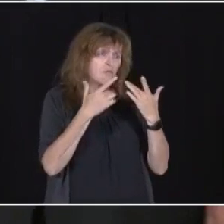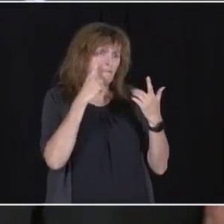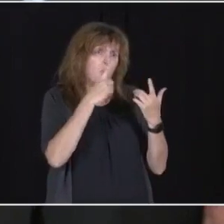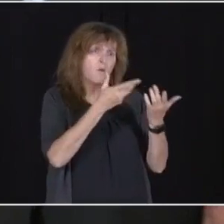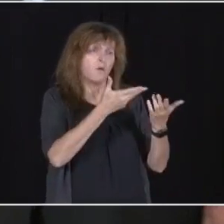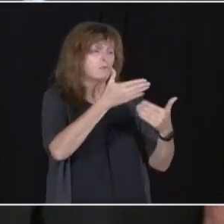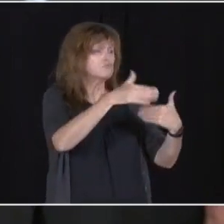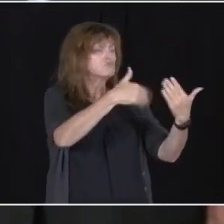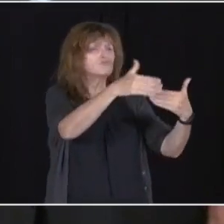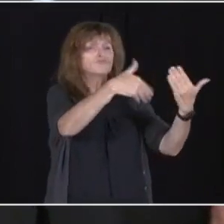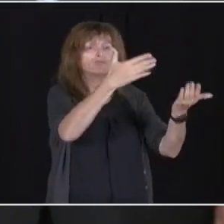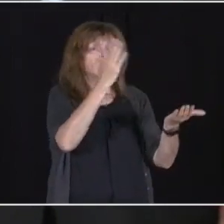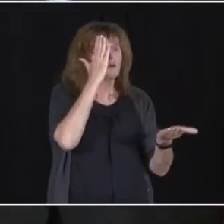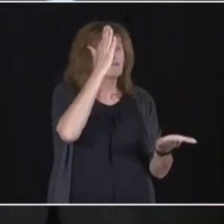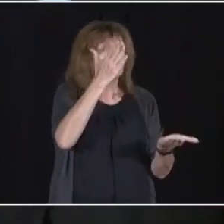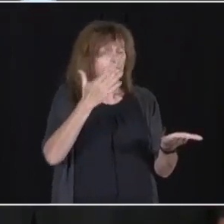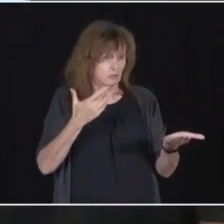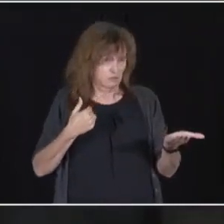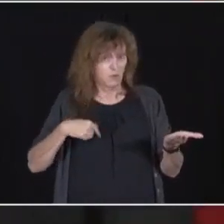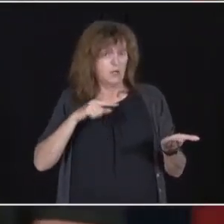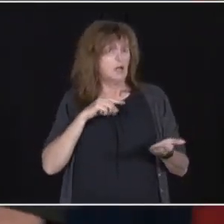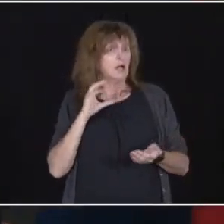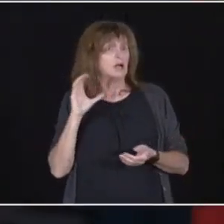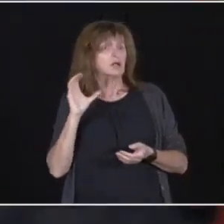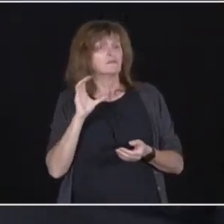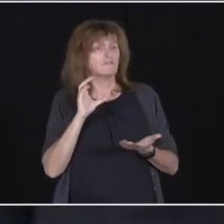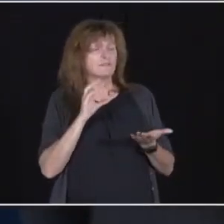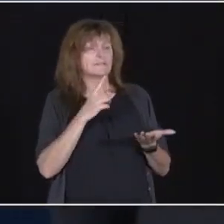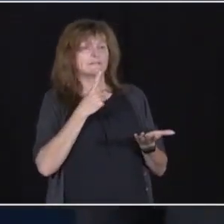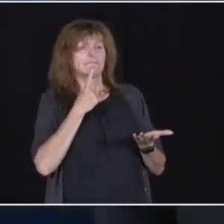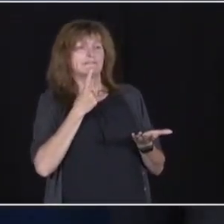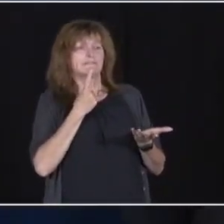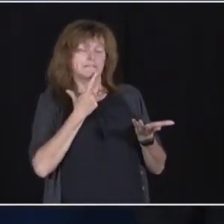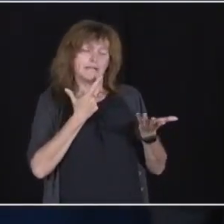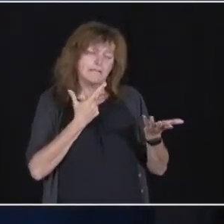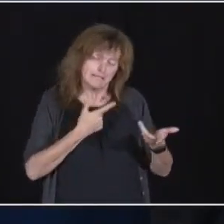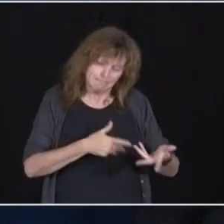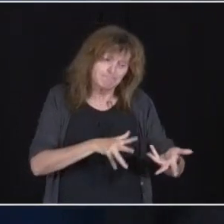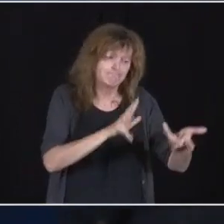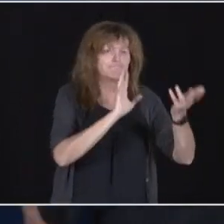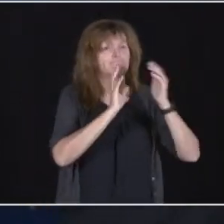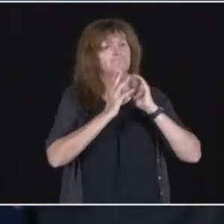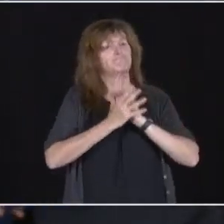And as I said, I wish her nothing but the best. And I know that is a sentiment that the